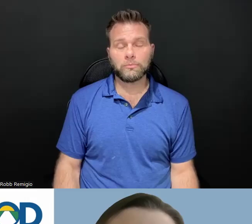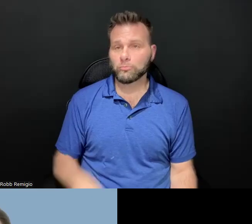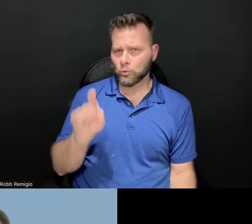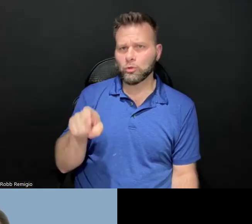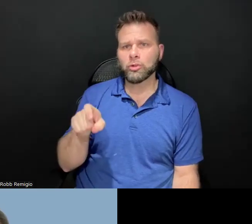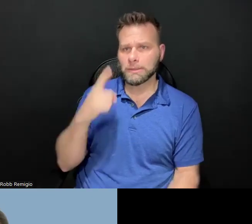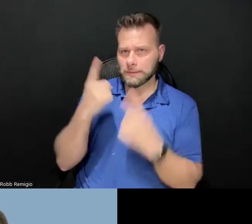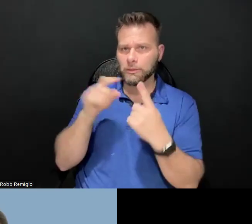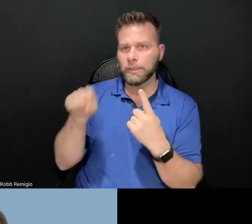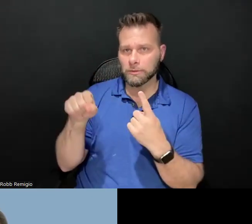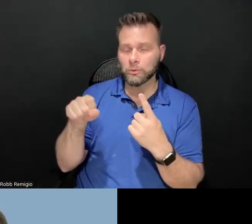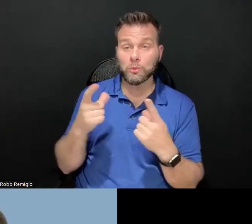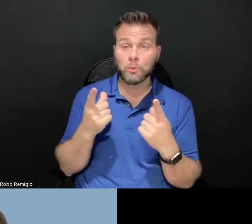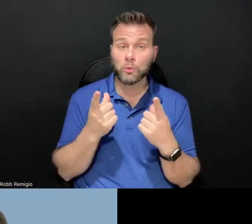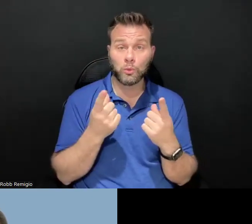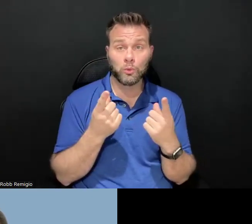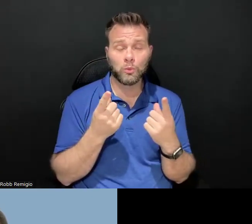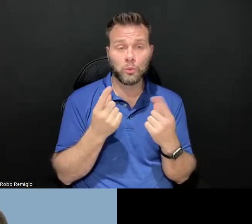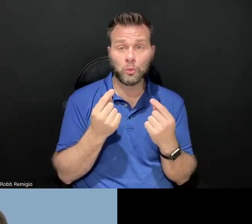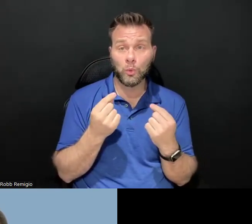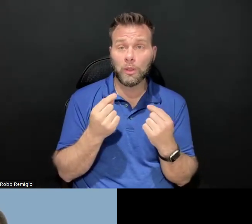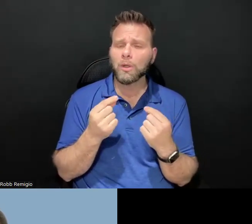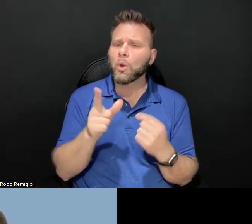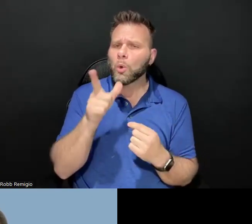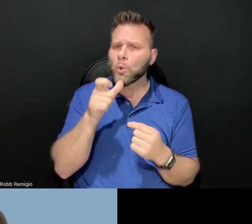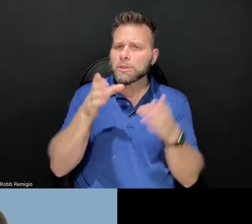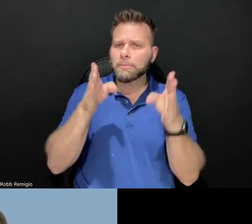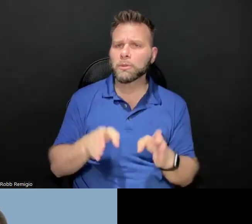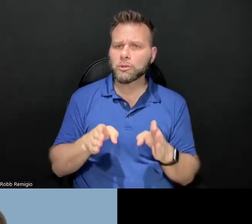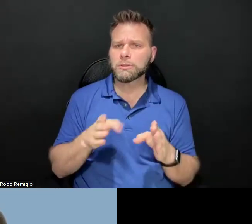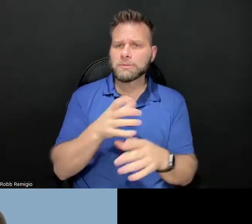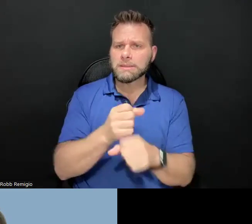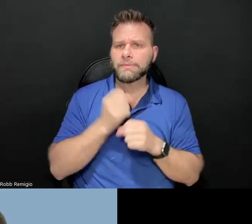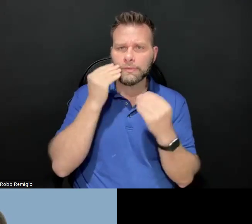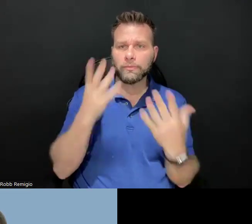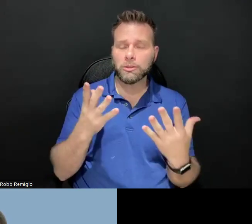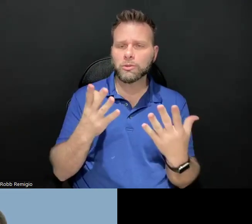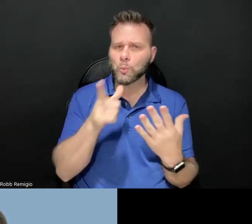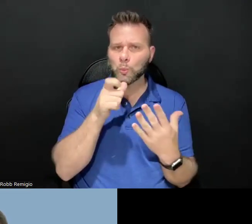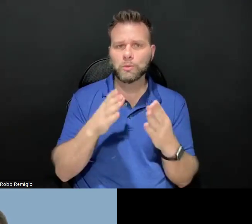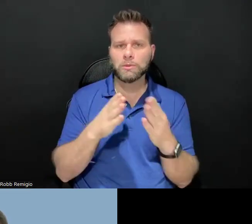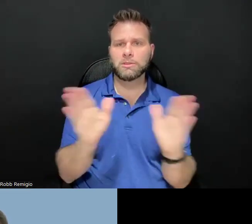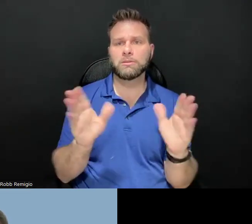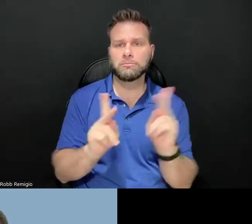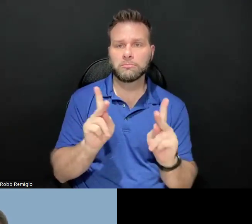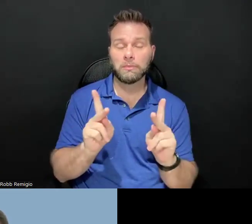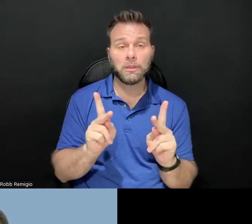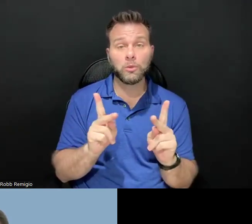Absolutely, you What I would do is I would ask, do you know who the It would not be a bad idea to